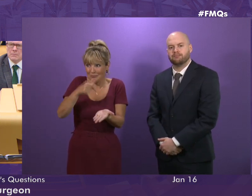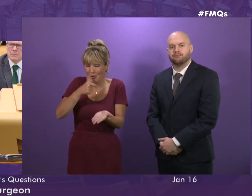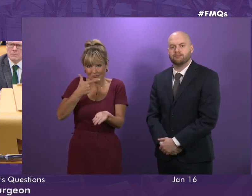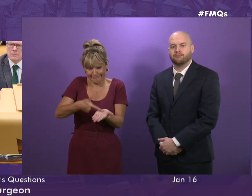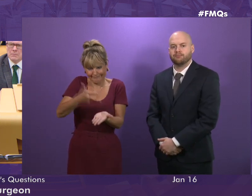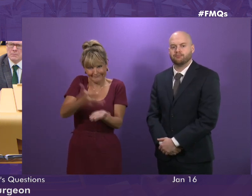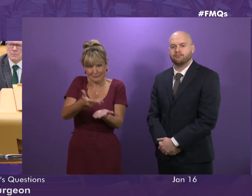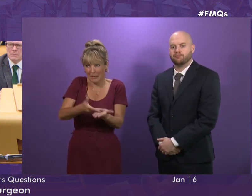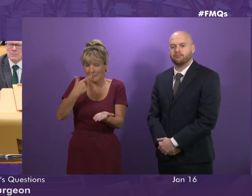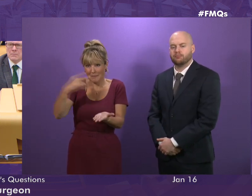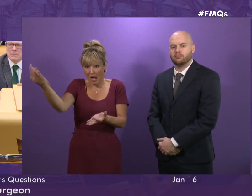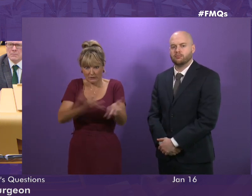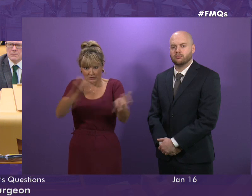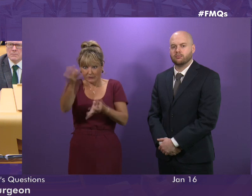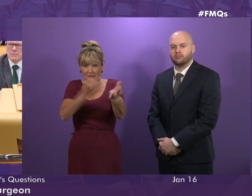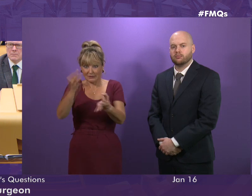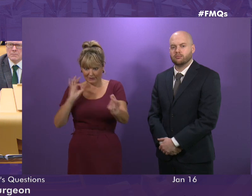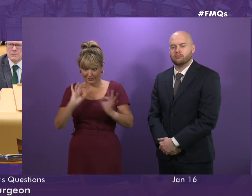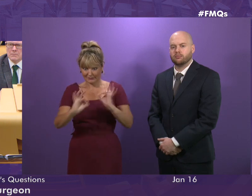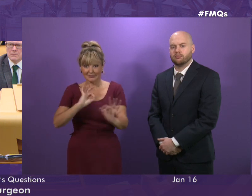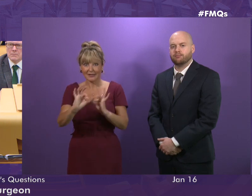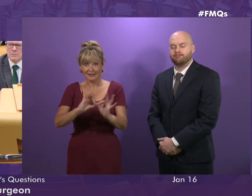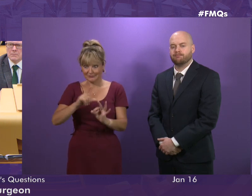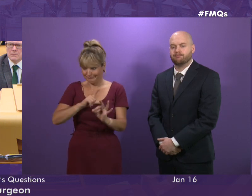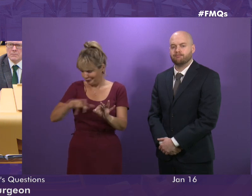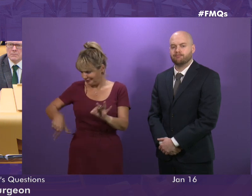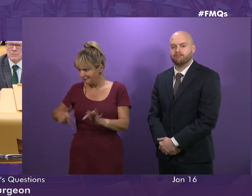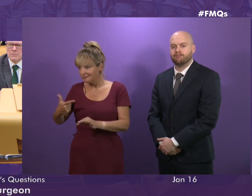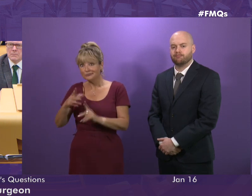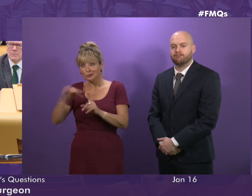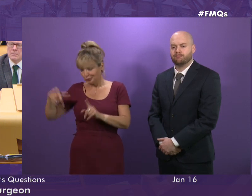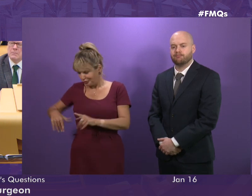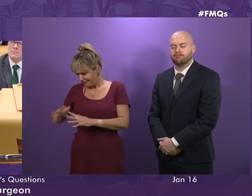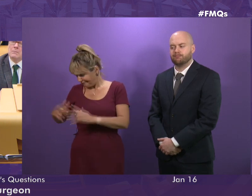that is being brought about by deep welfare cuts and the continuing effects of austerity.